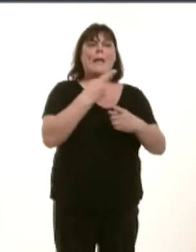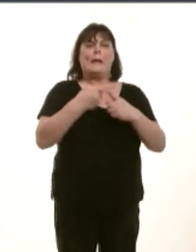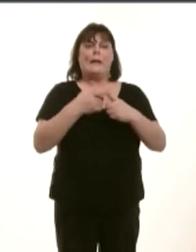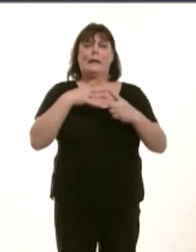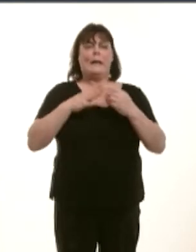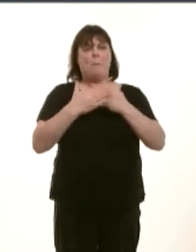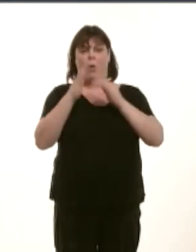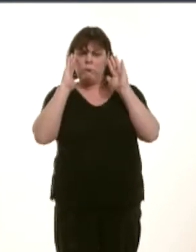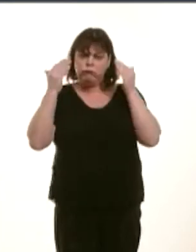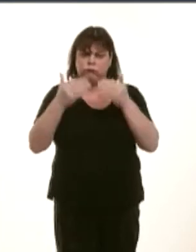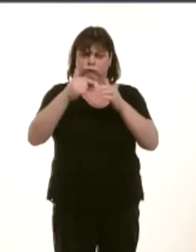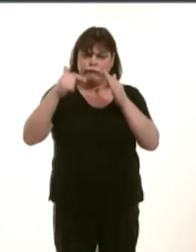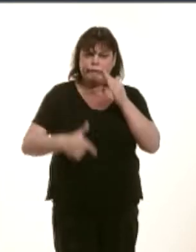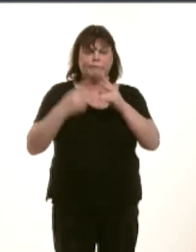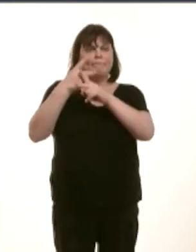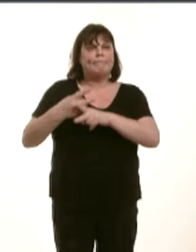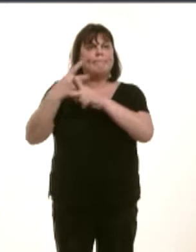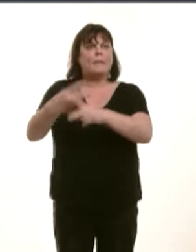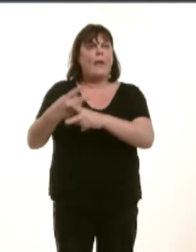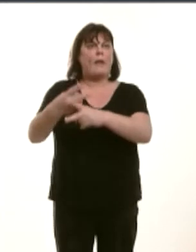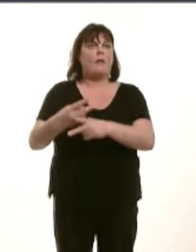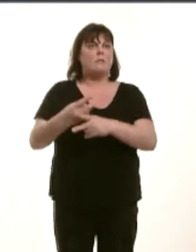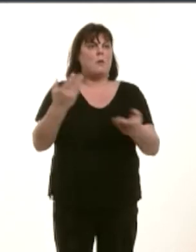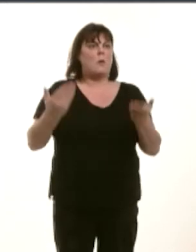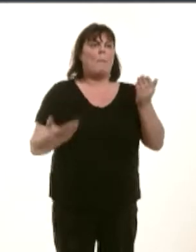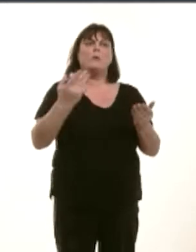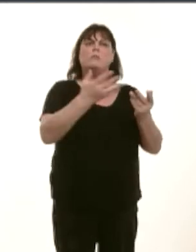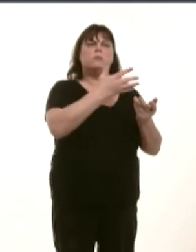care than some of the more straightforward conditions that we might see during the summer